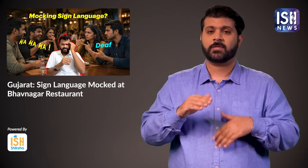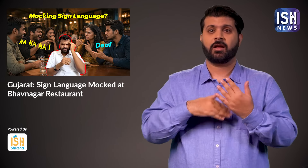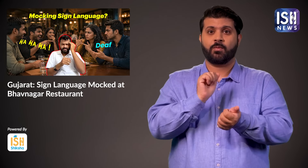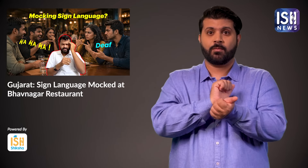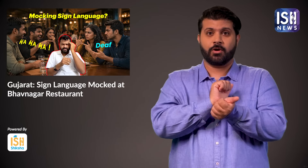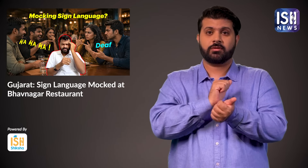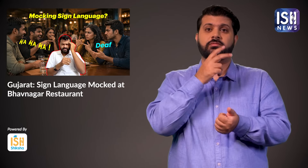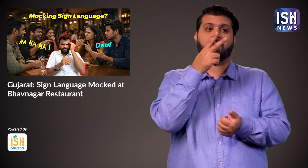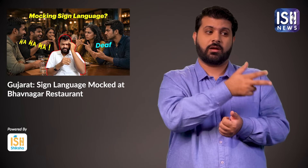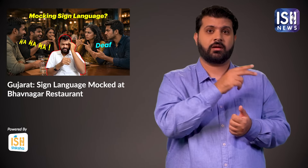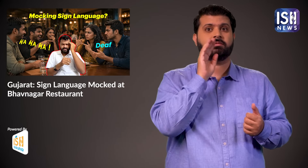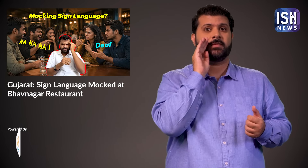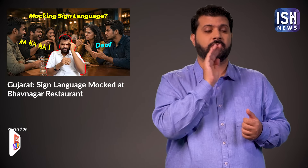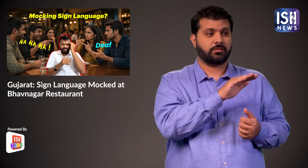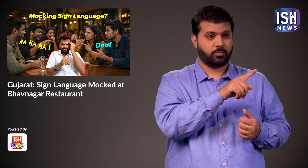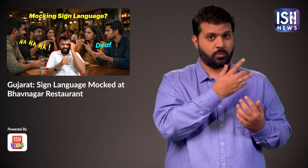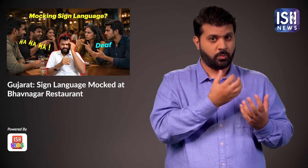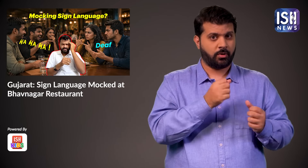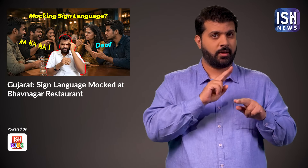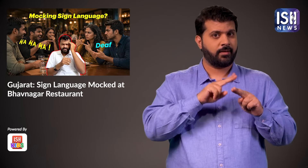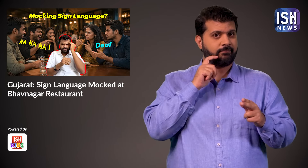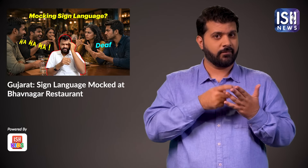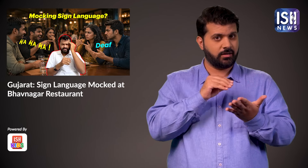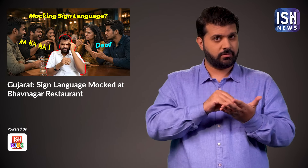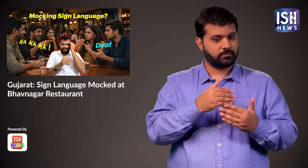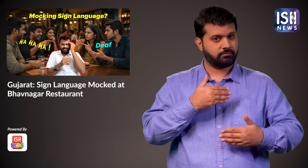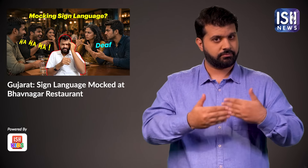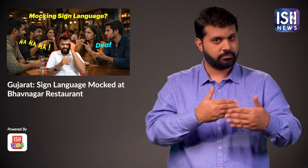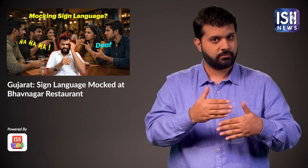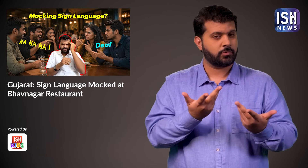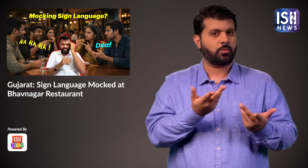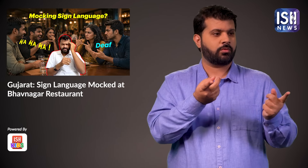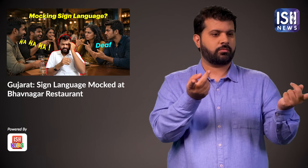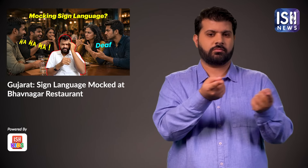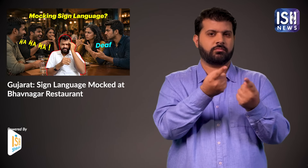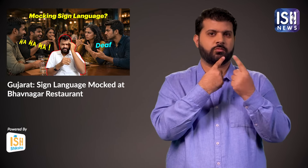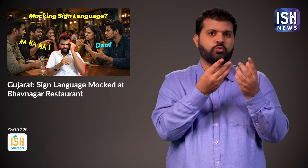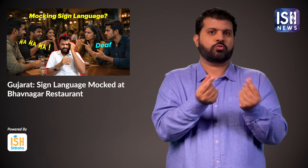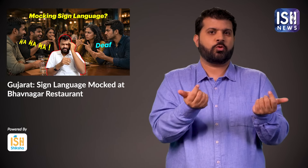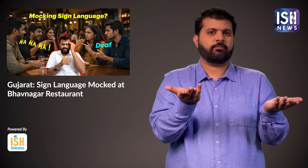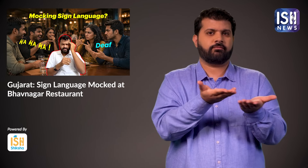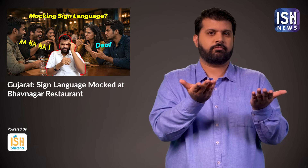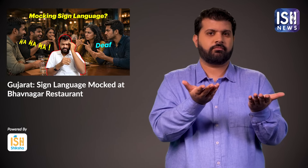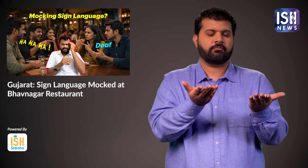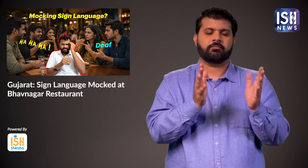The police then asked Manan whether he wanted to file an FIR or resolve the matter directly.